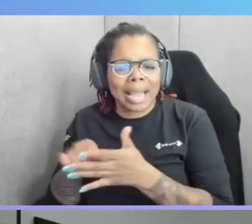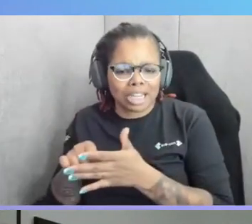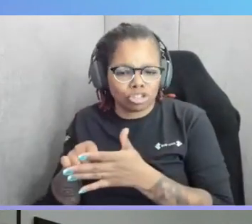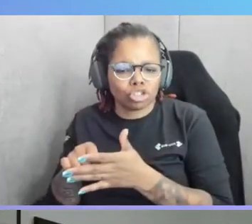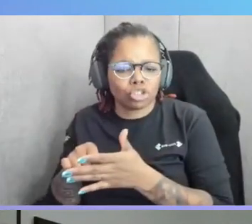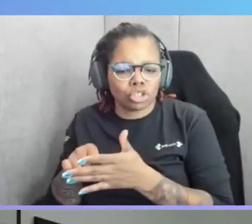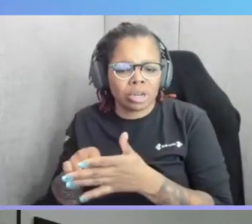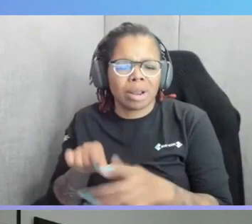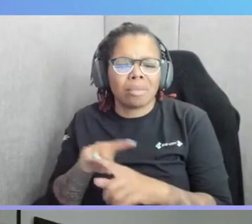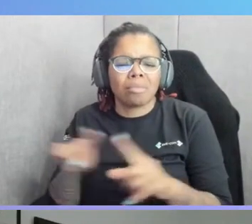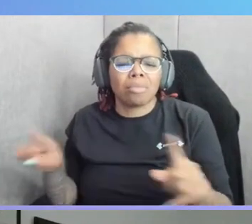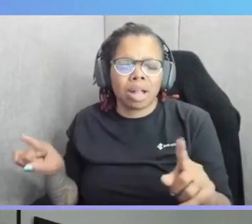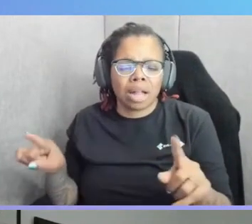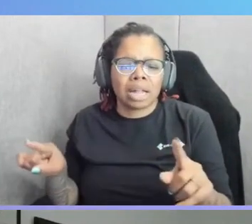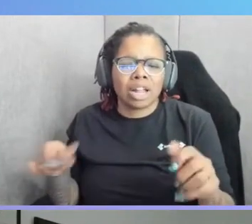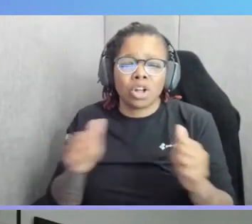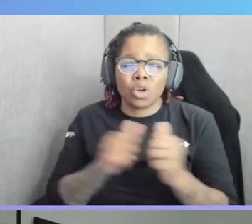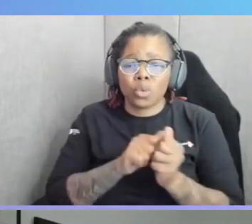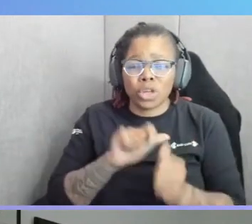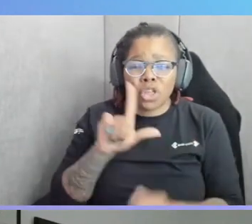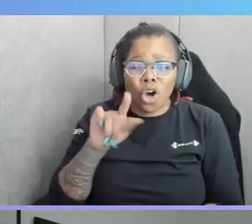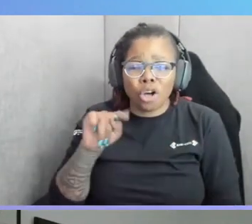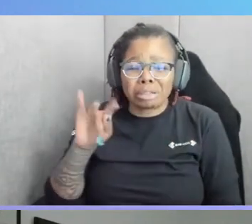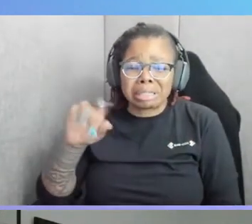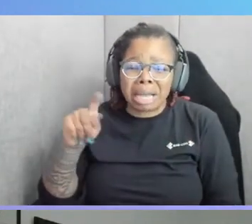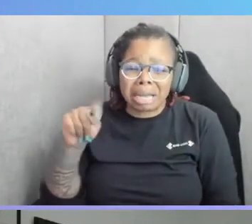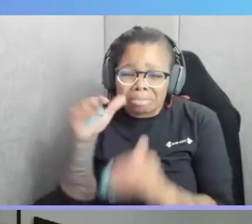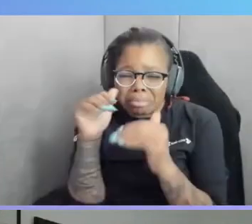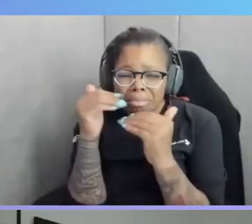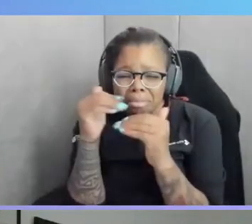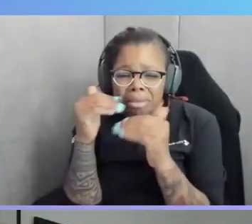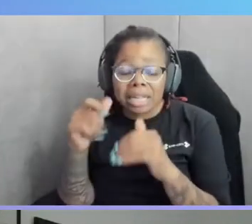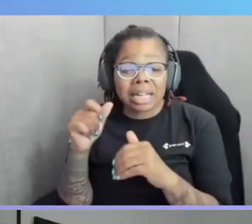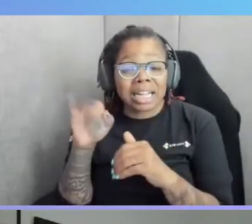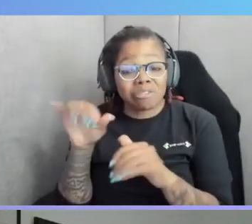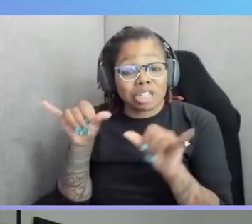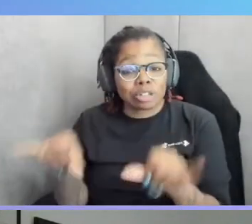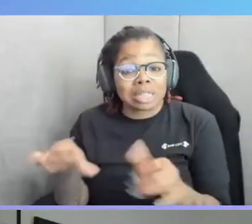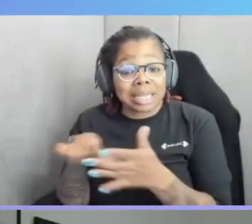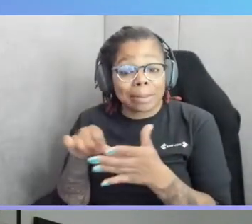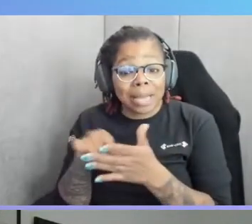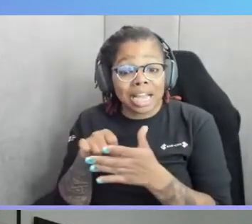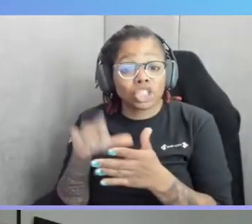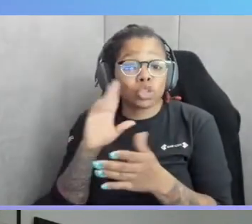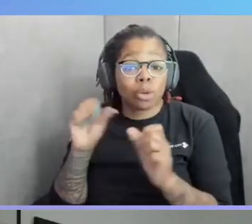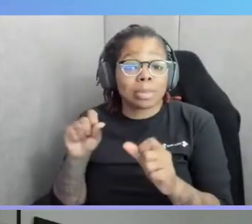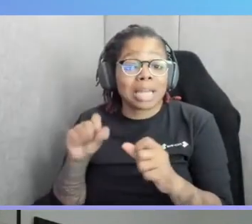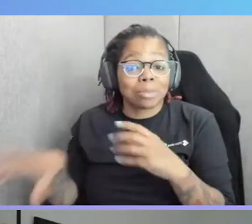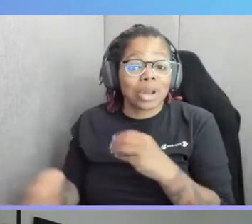, but with alt text you're only allowed so much text if it's on the same page, you'd be able to add a lot more description to